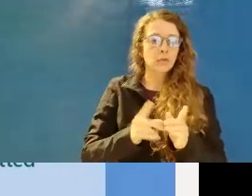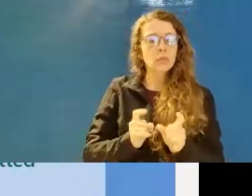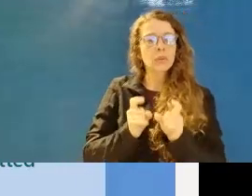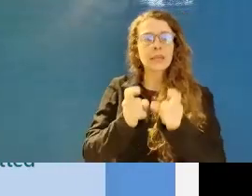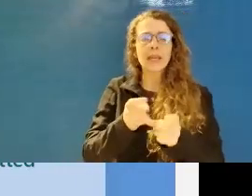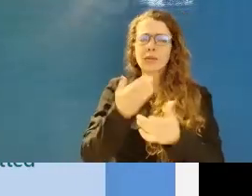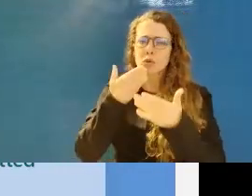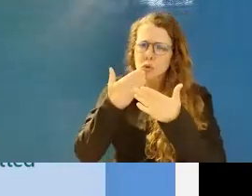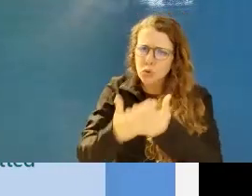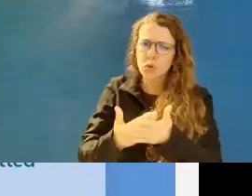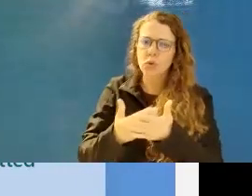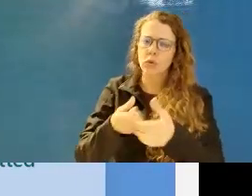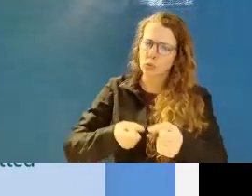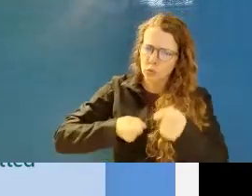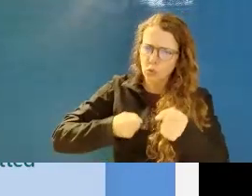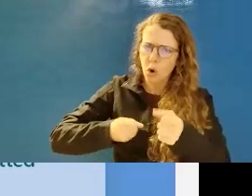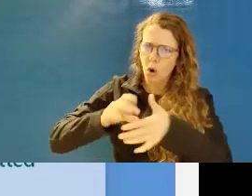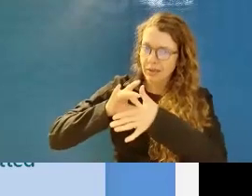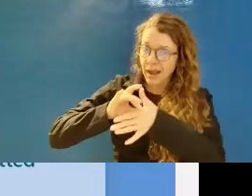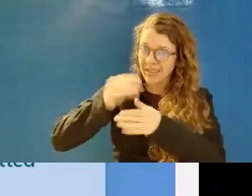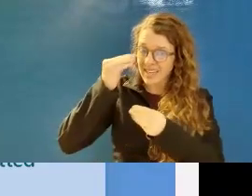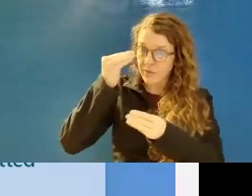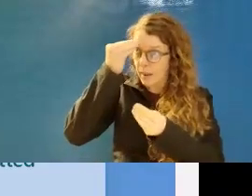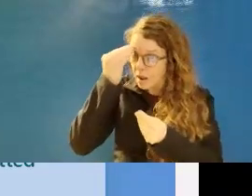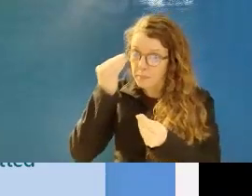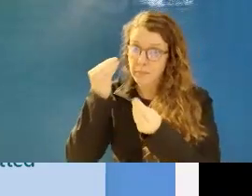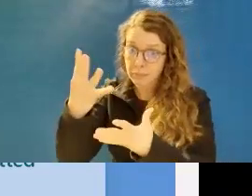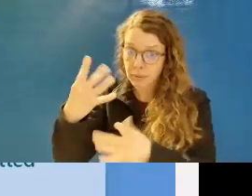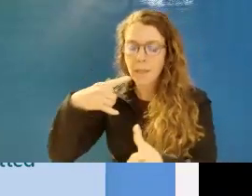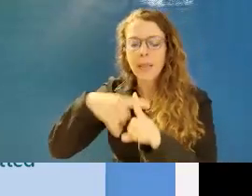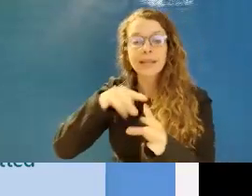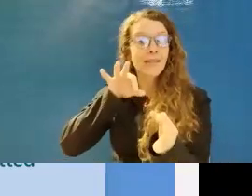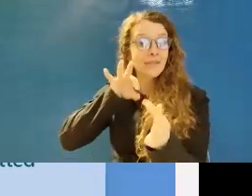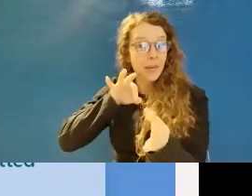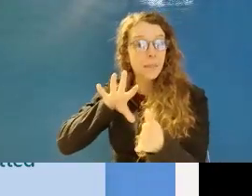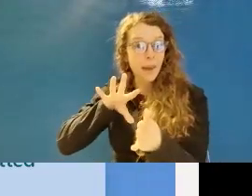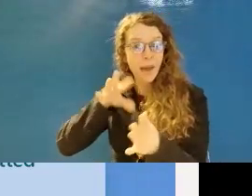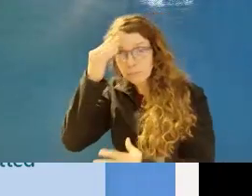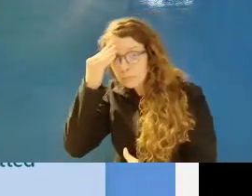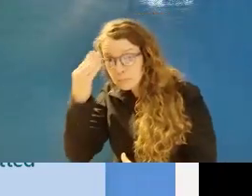good, you know, content, information plus, feedback to the students. So, for example,